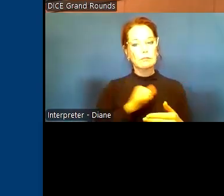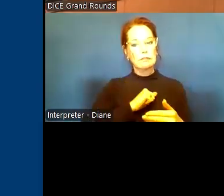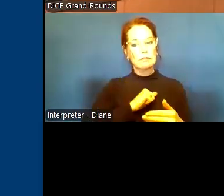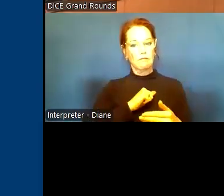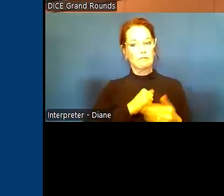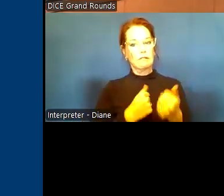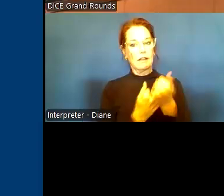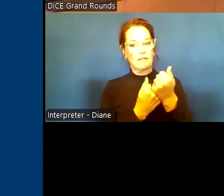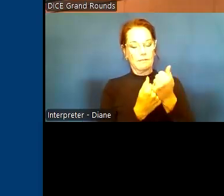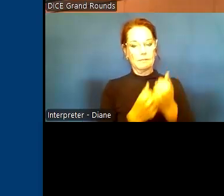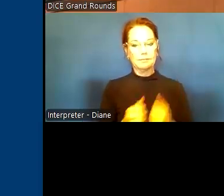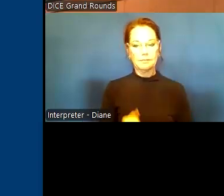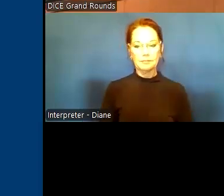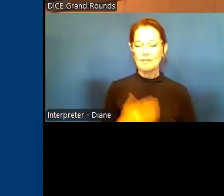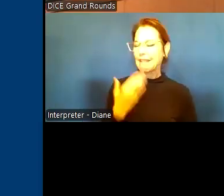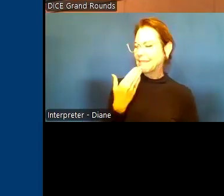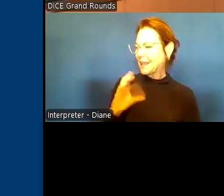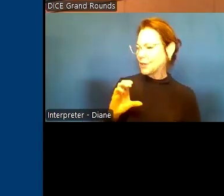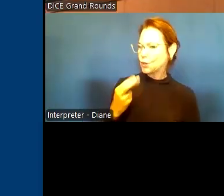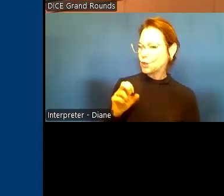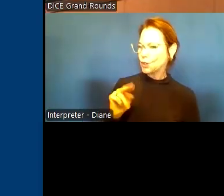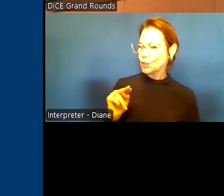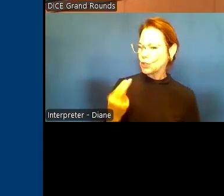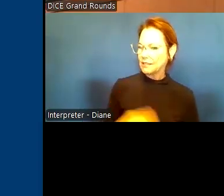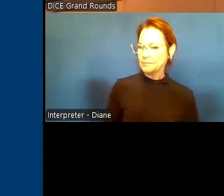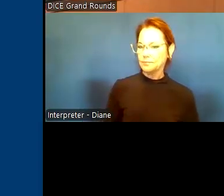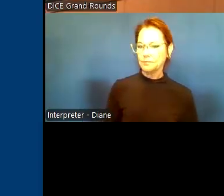thank you for sharing that chin and I'll just add on um you know we just have to